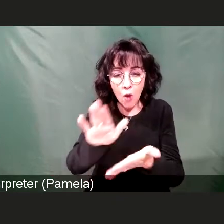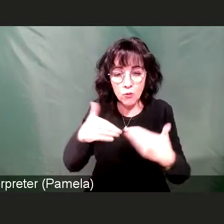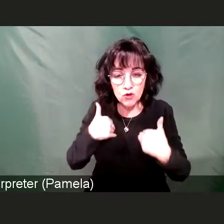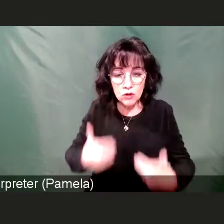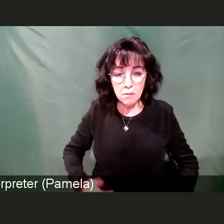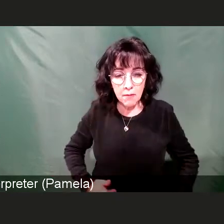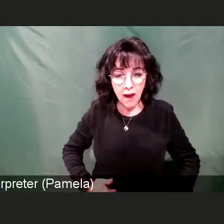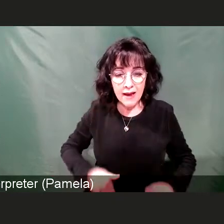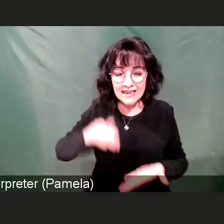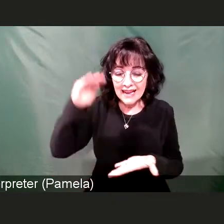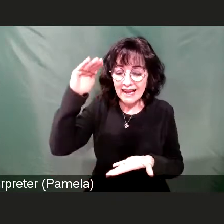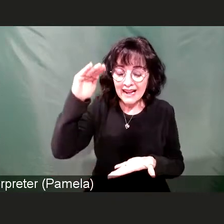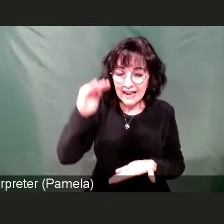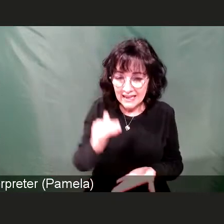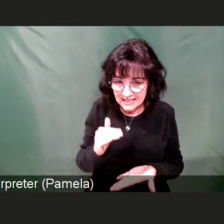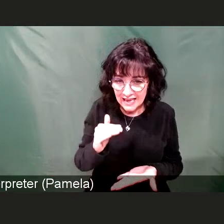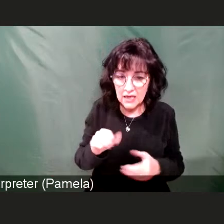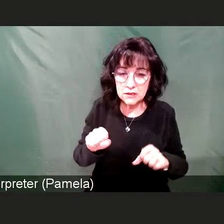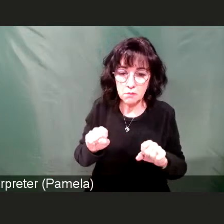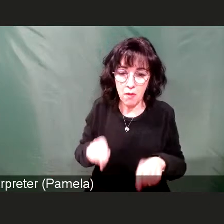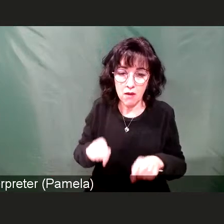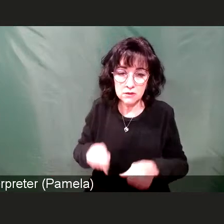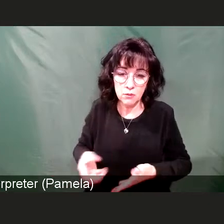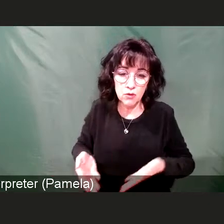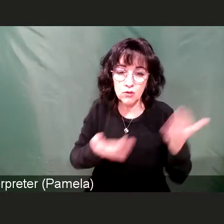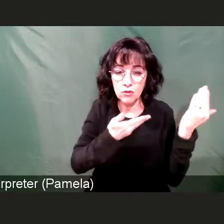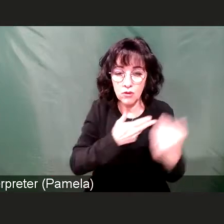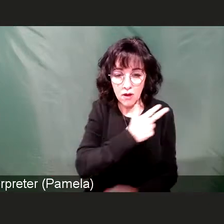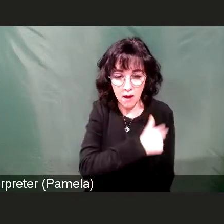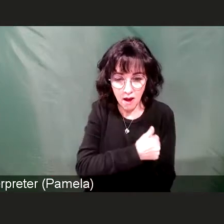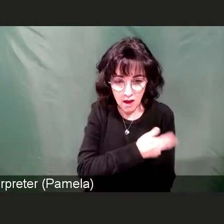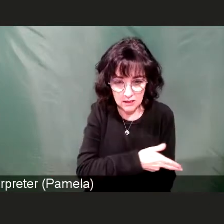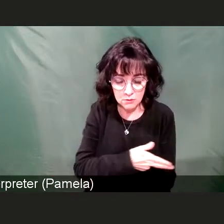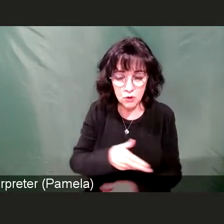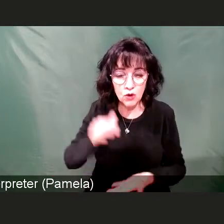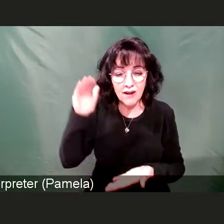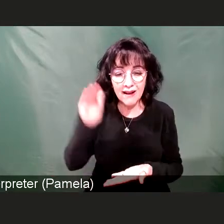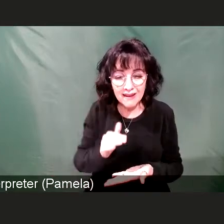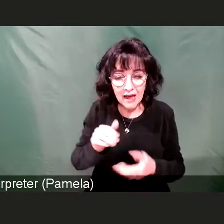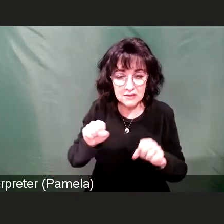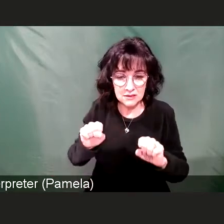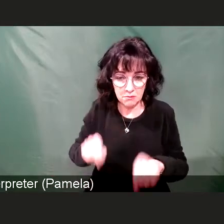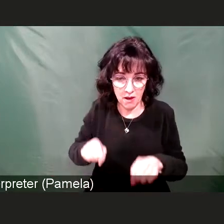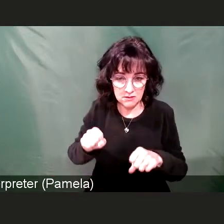and to decrease hospitalization but they are not a hundred percent guarantee